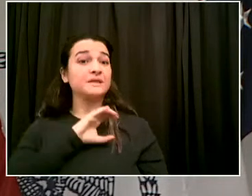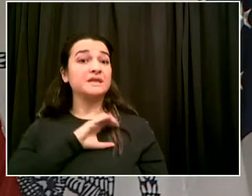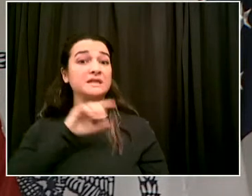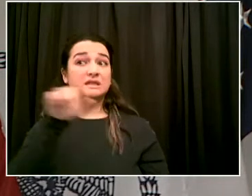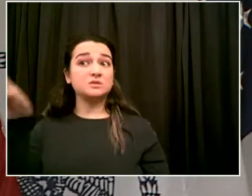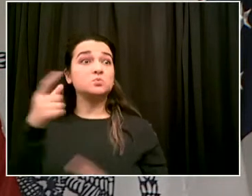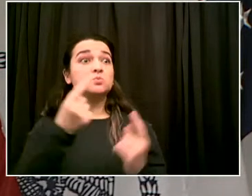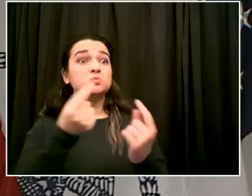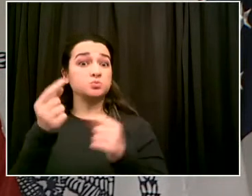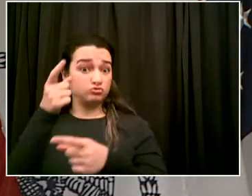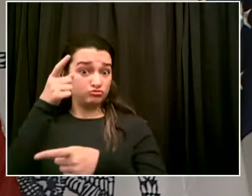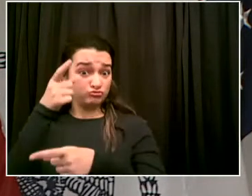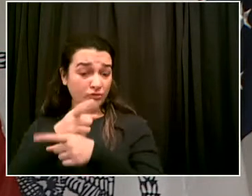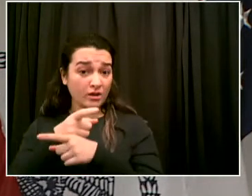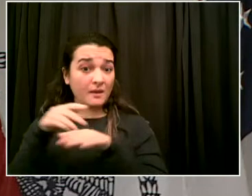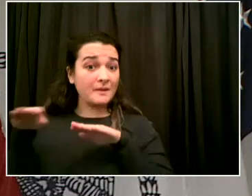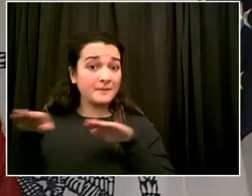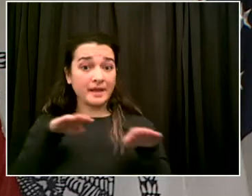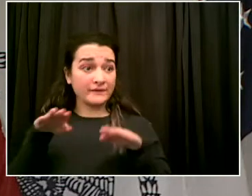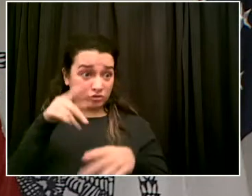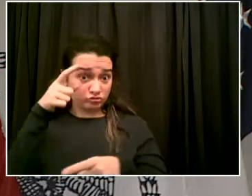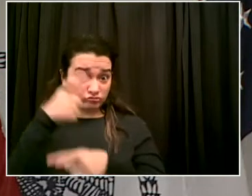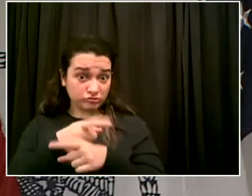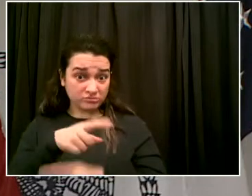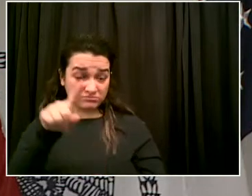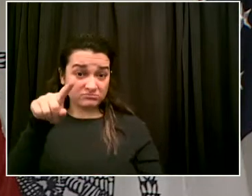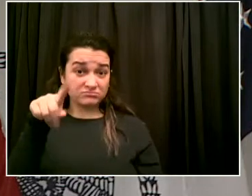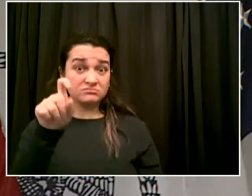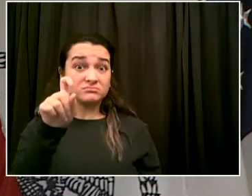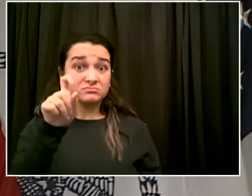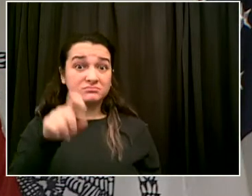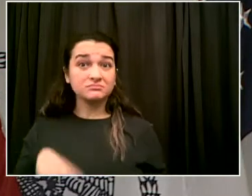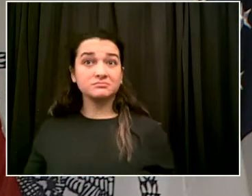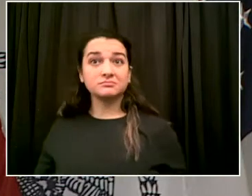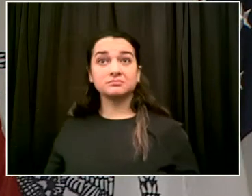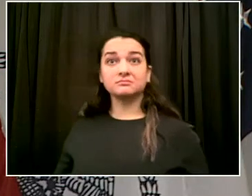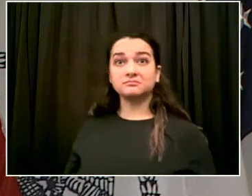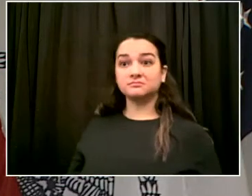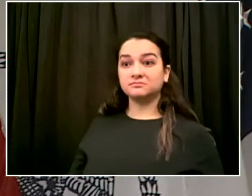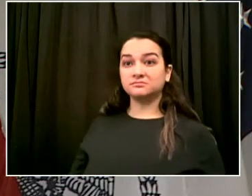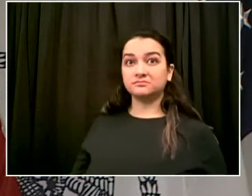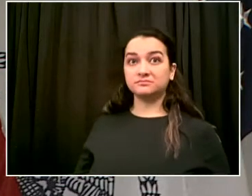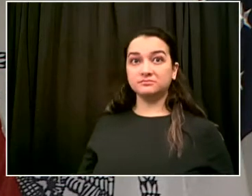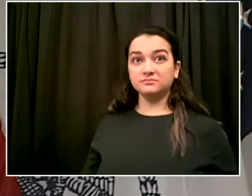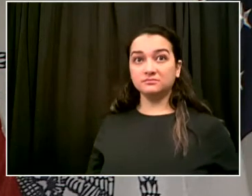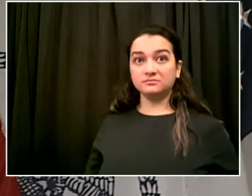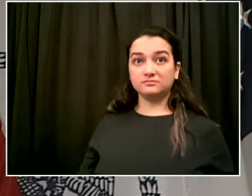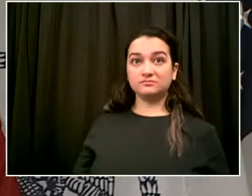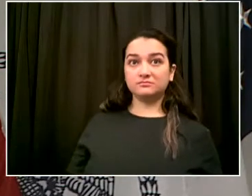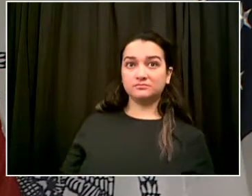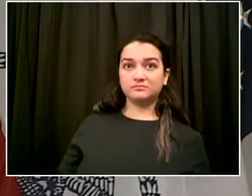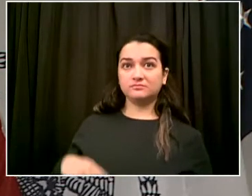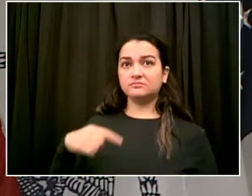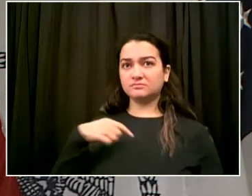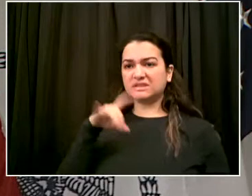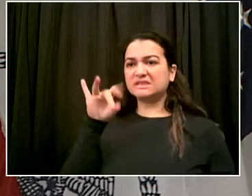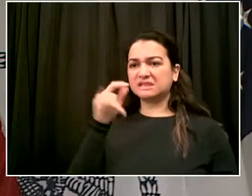BUT I'VE ONLY